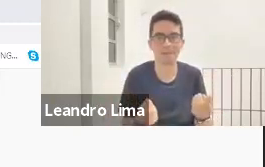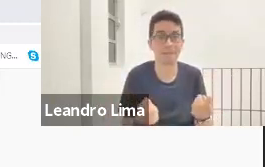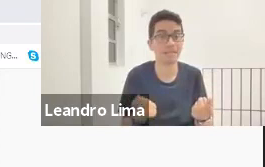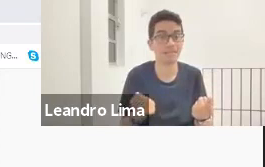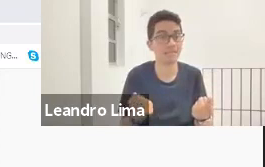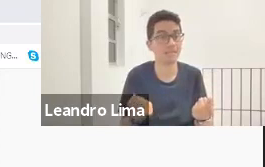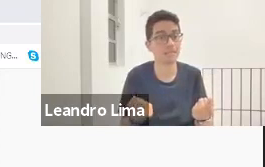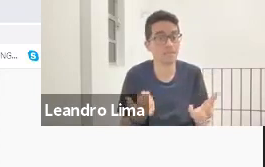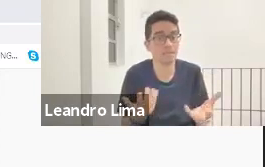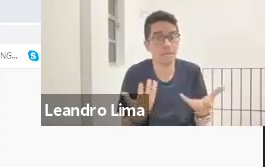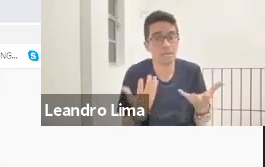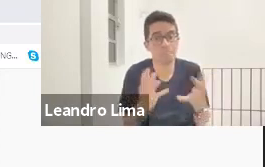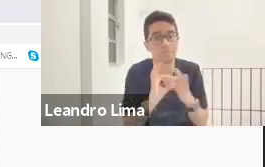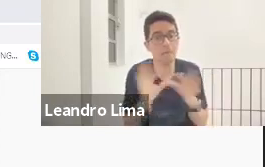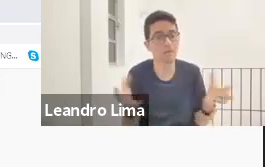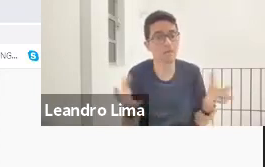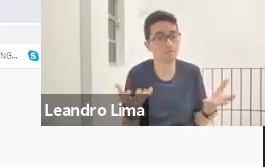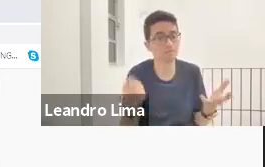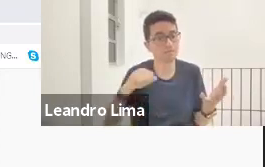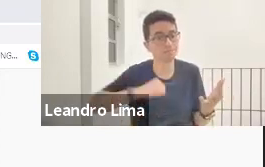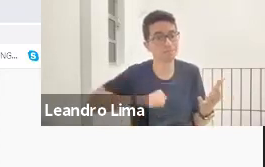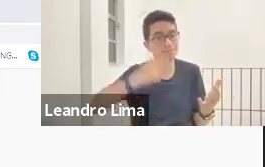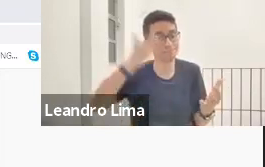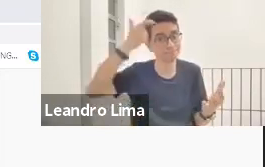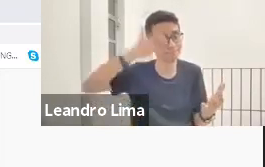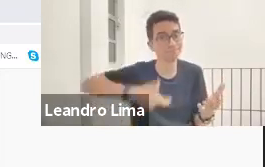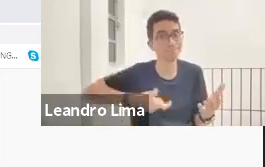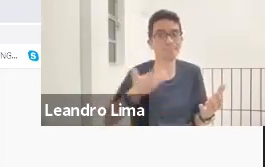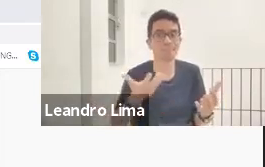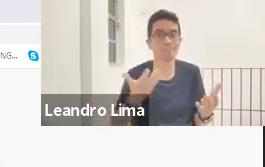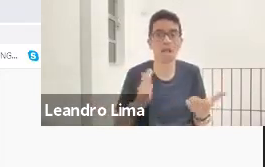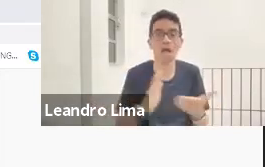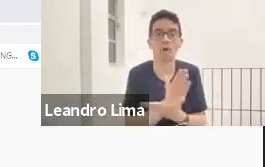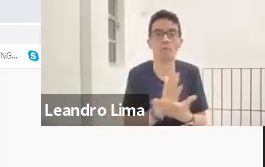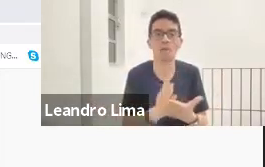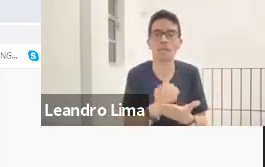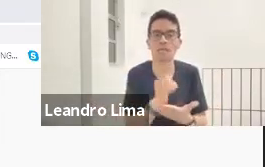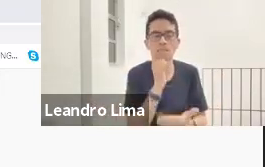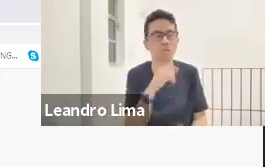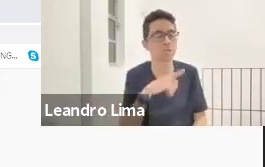intimidated. idated and you could look at it as